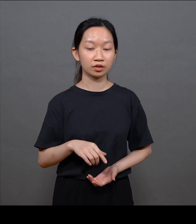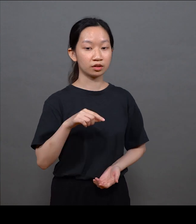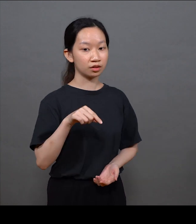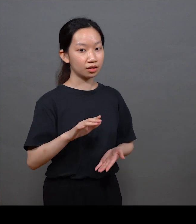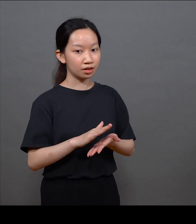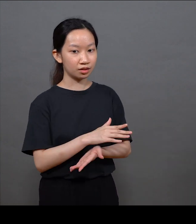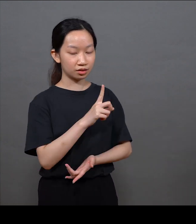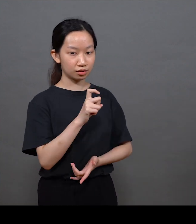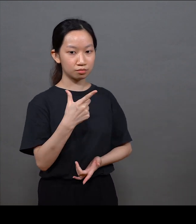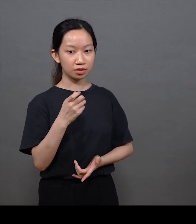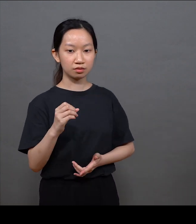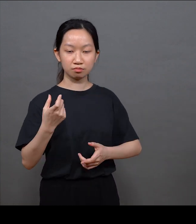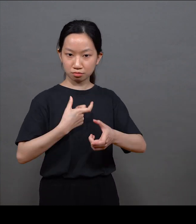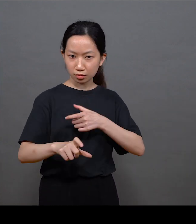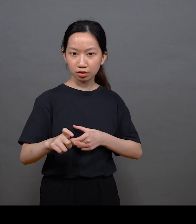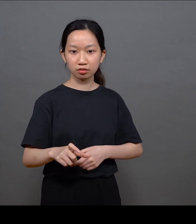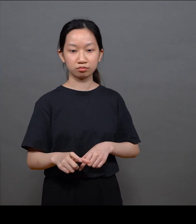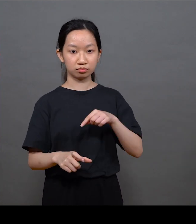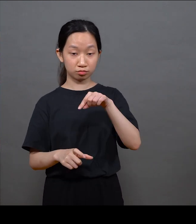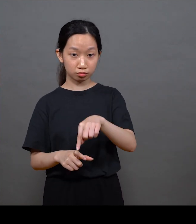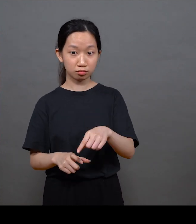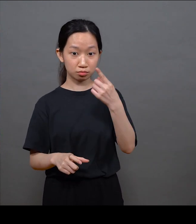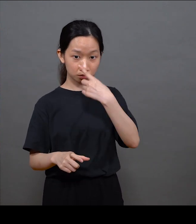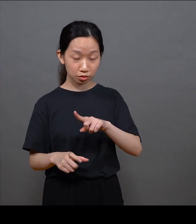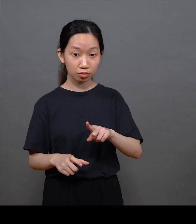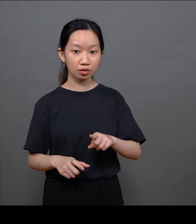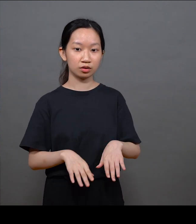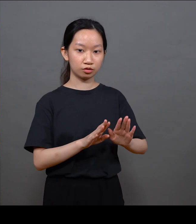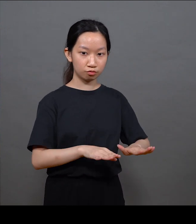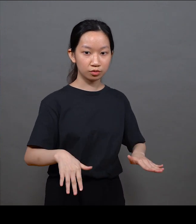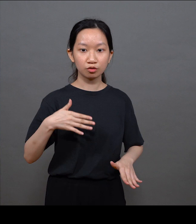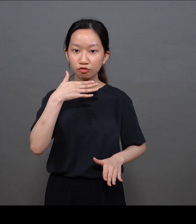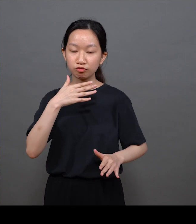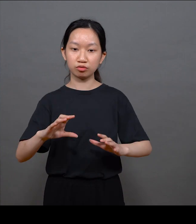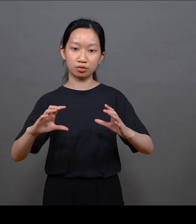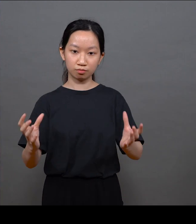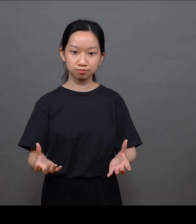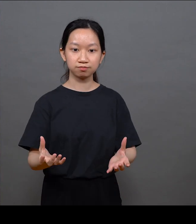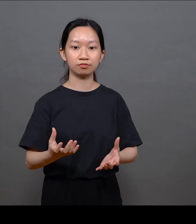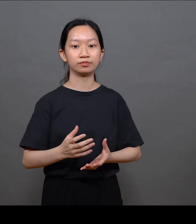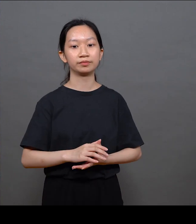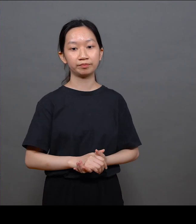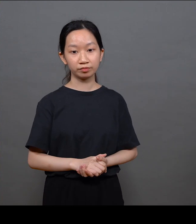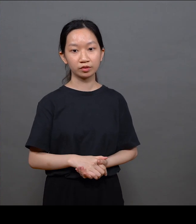So these objects were released by Sony in the late 1980s as a line of electronics aimed at kids for like a younger audience